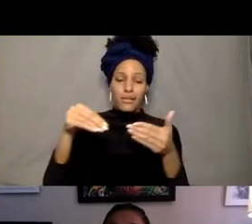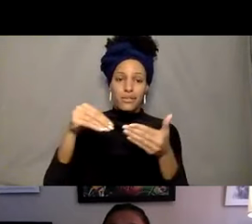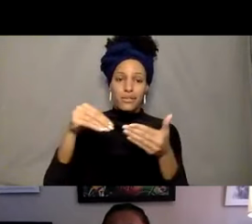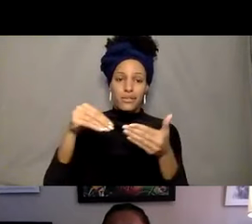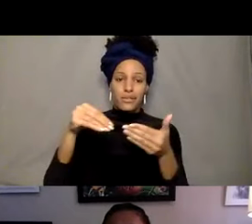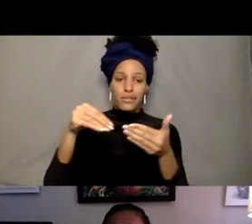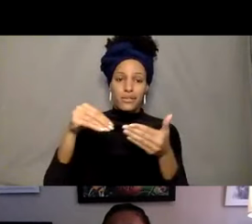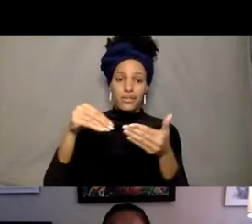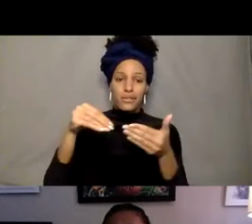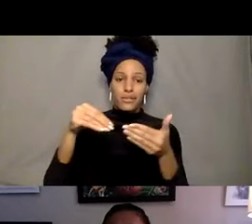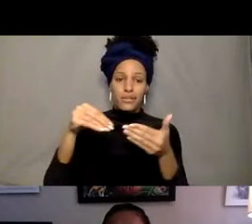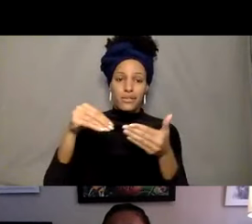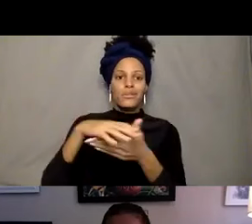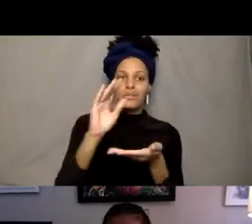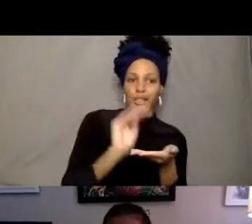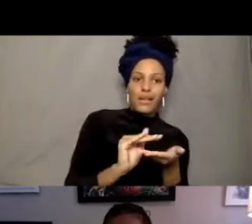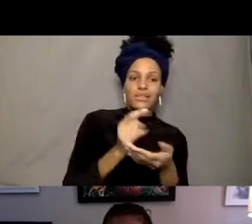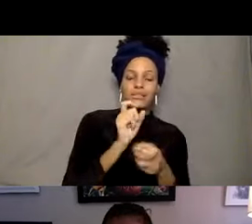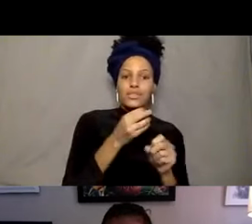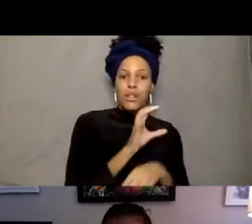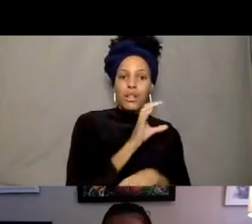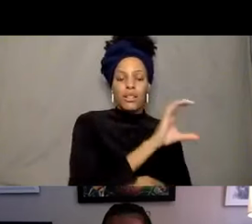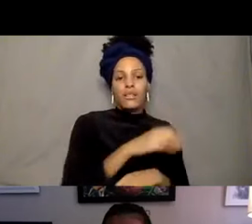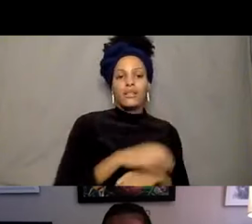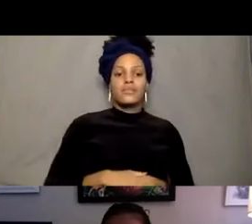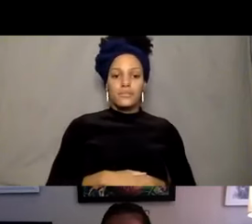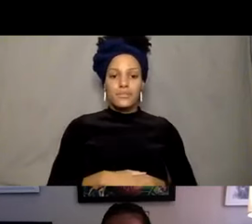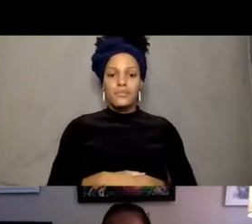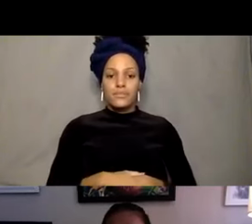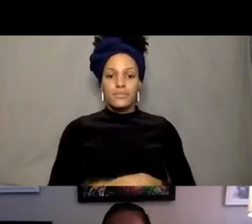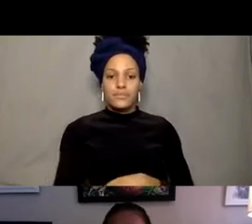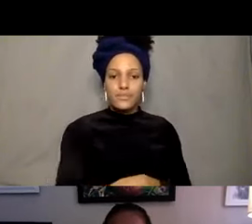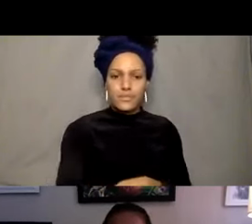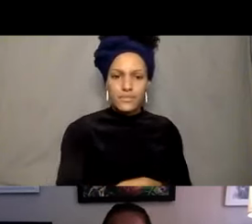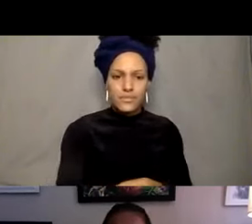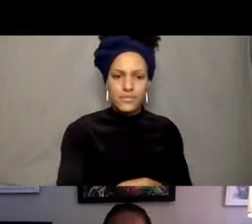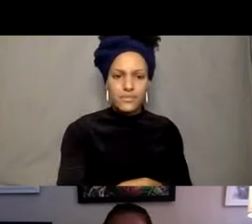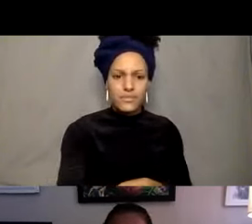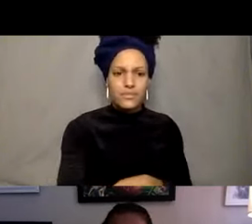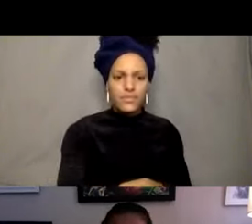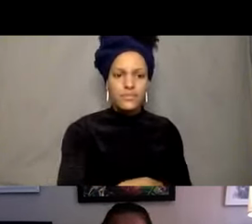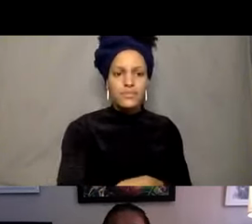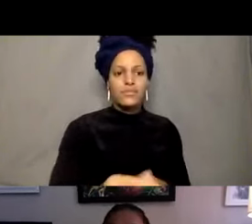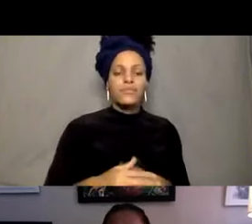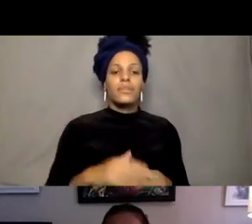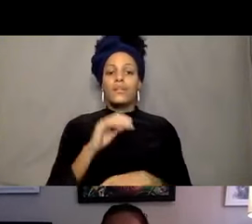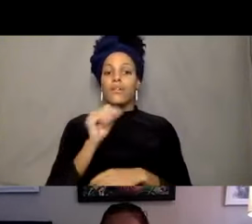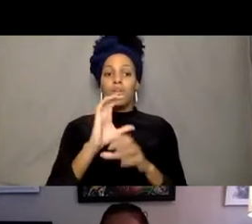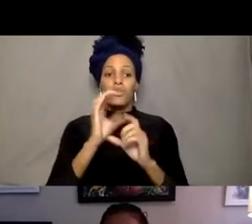must be able to isolate their arts expenses from non-arts and non-cultural financial activity.